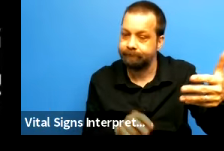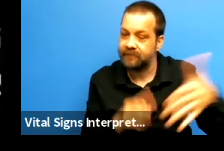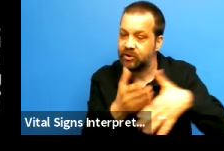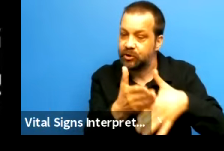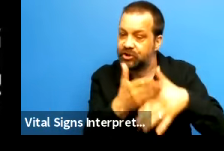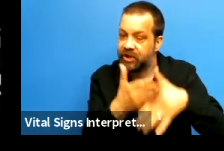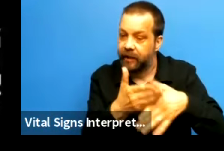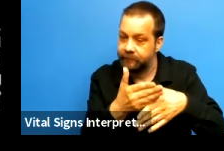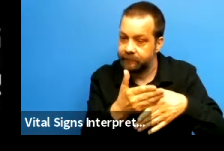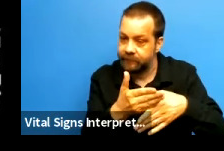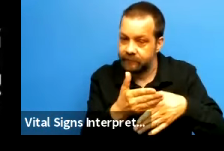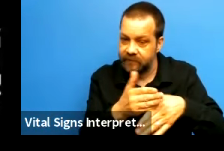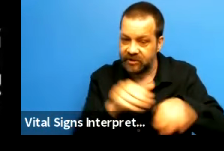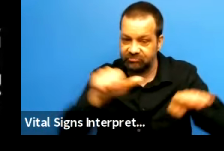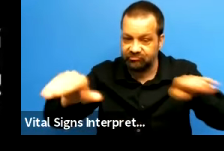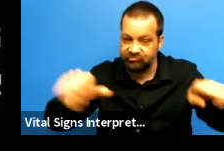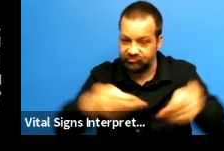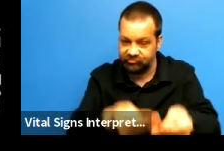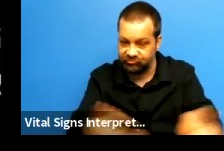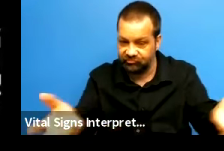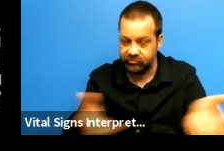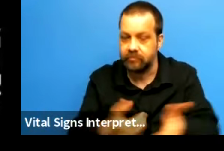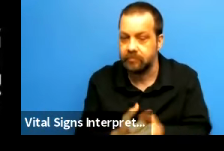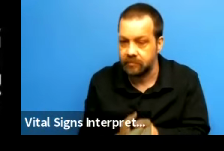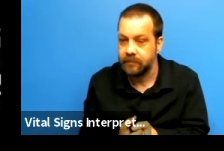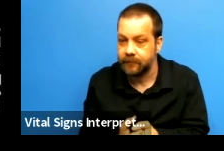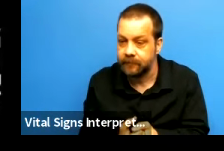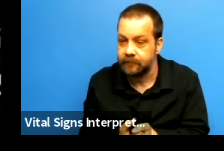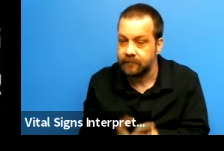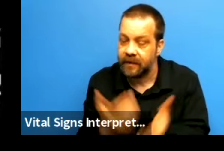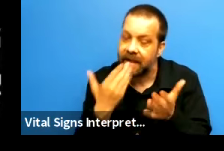and know that we're very appreciative of you spending your time with us today.